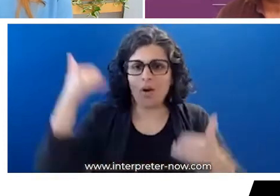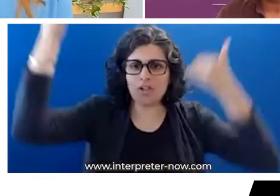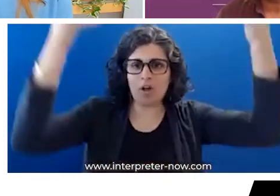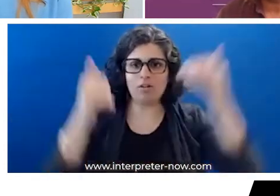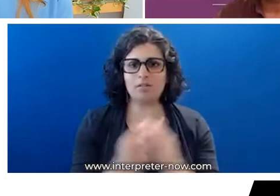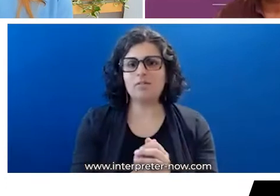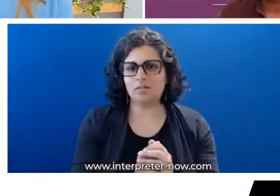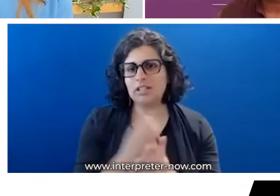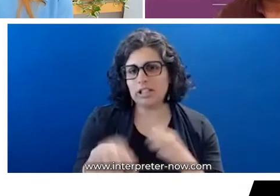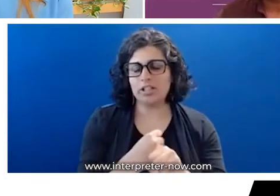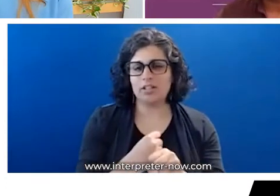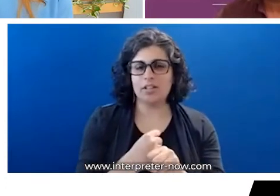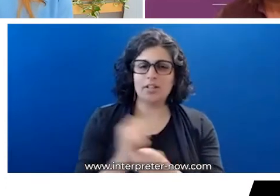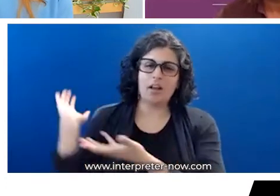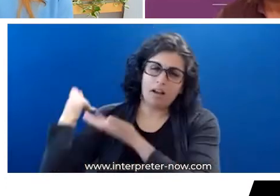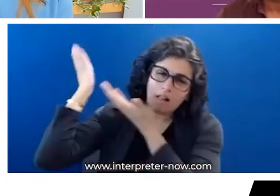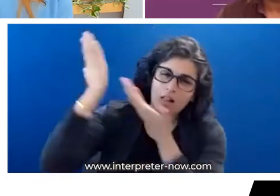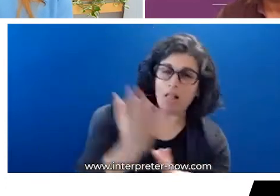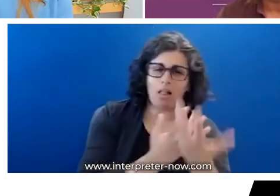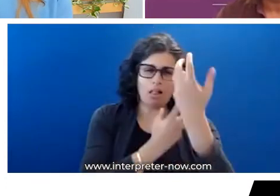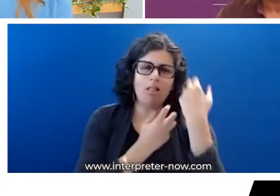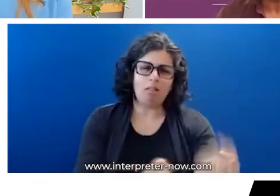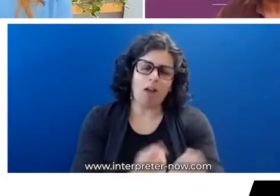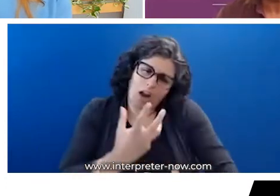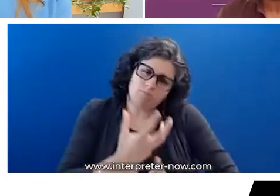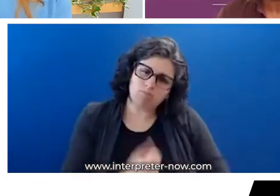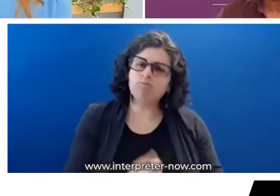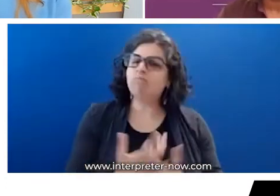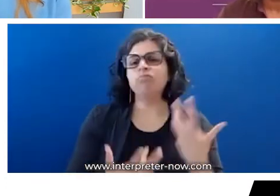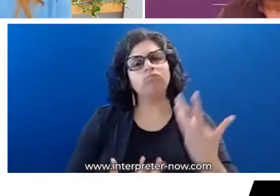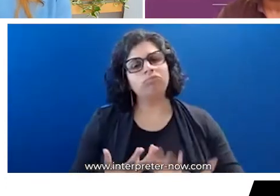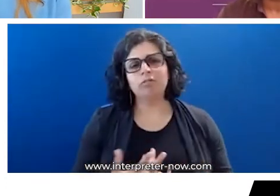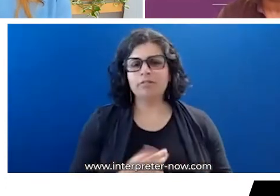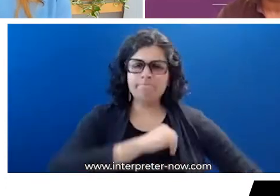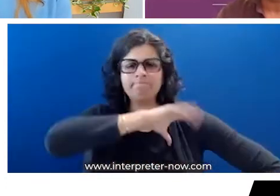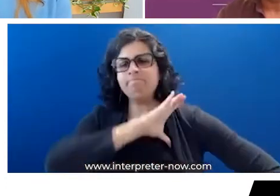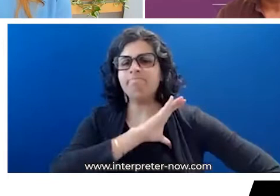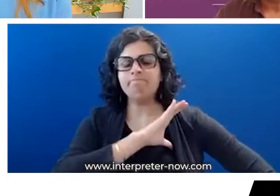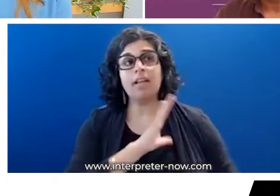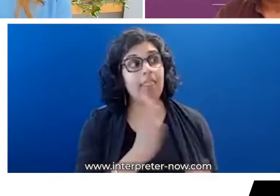that level of strength and confidence, which is really important to me as someone who is